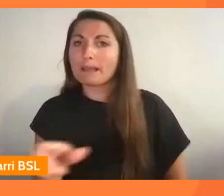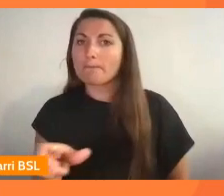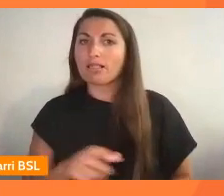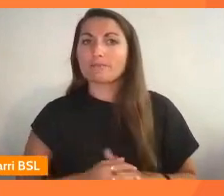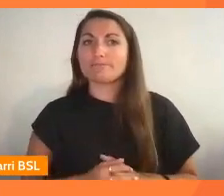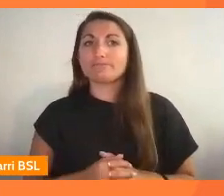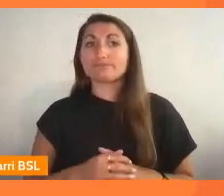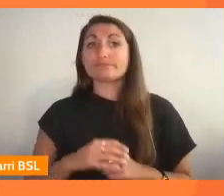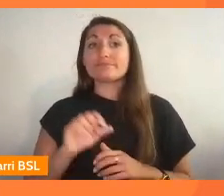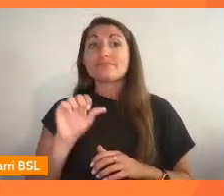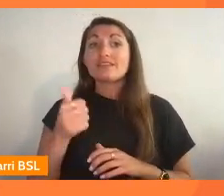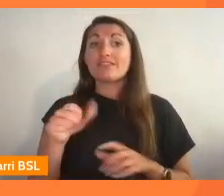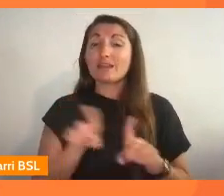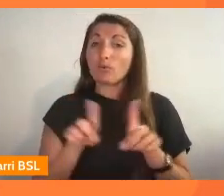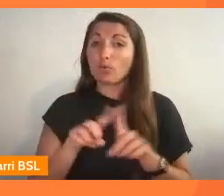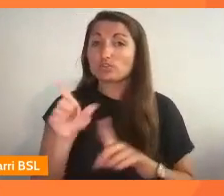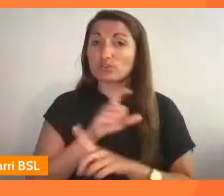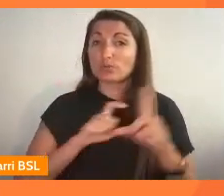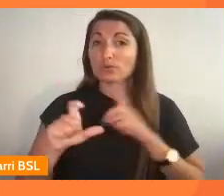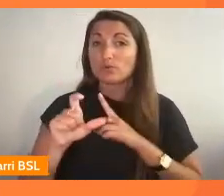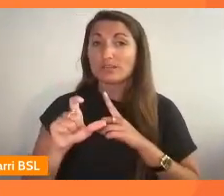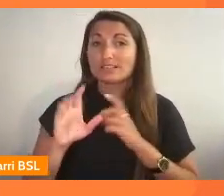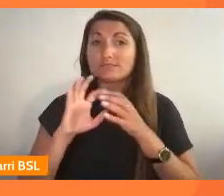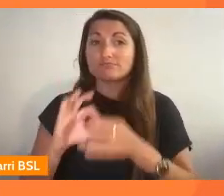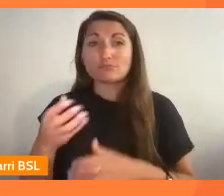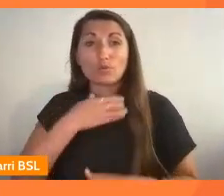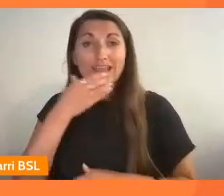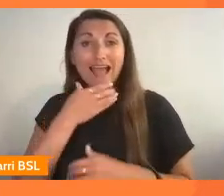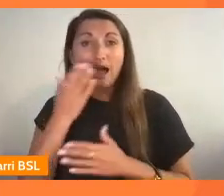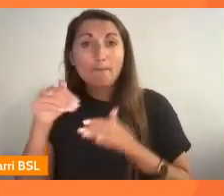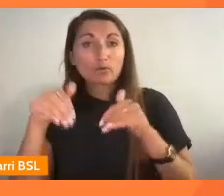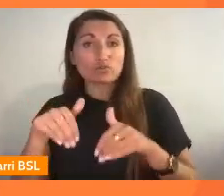the Apple App Store where they embodied it.